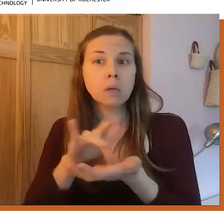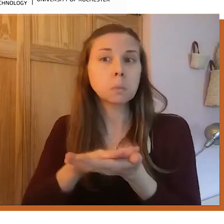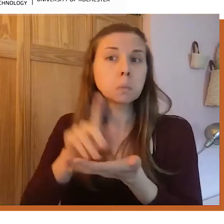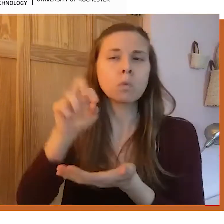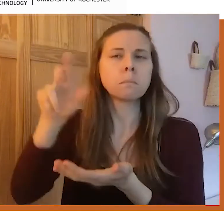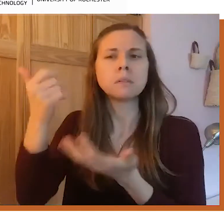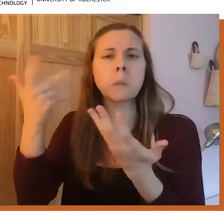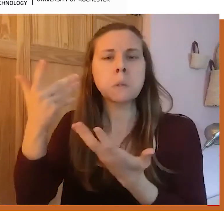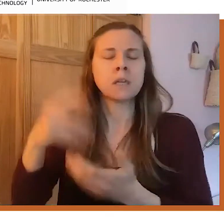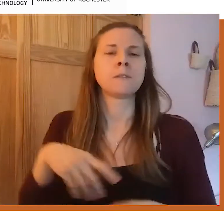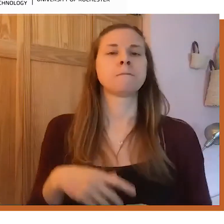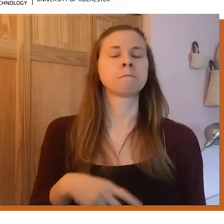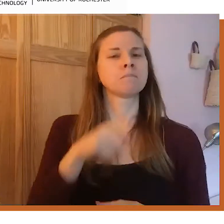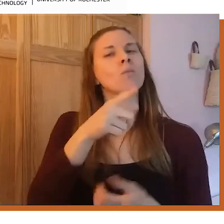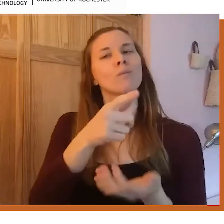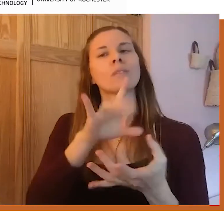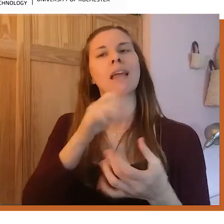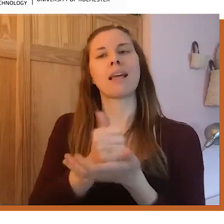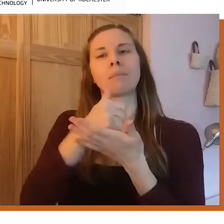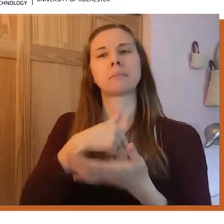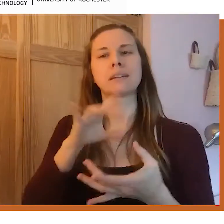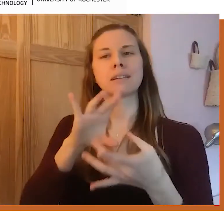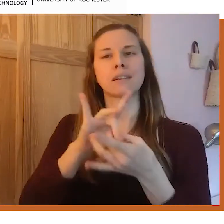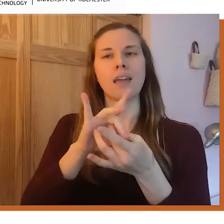go into the medical field, and Terri was helpful for that.